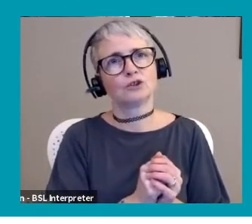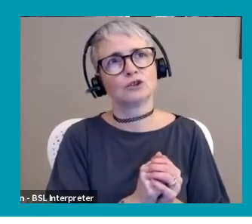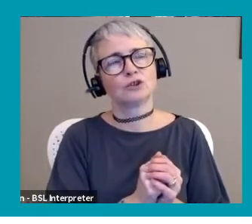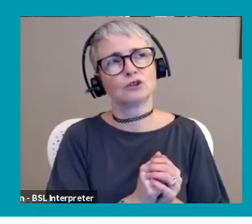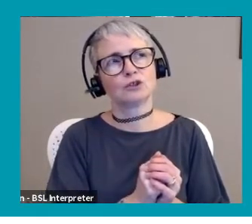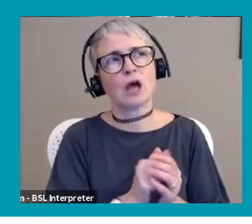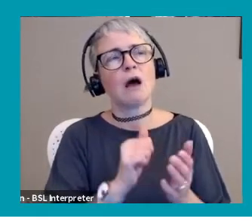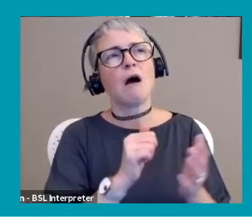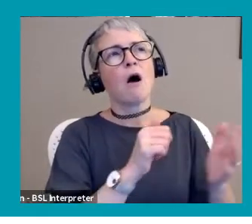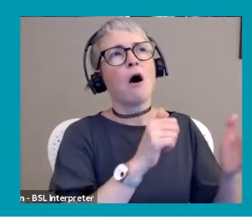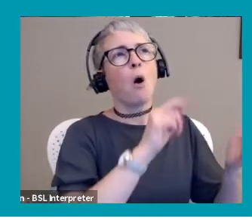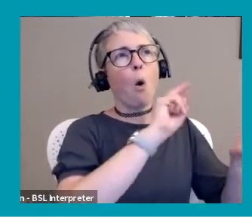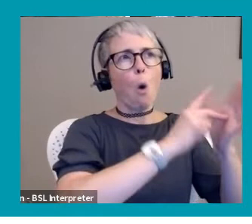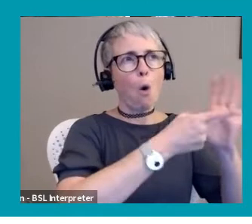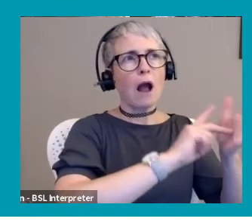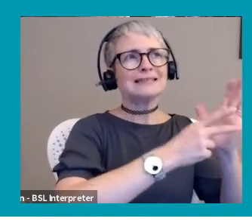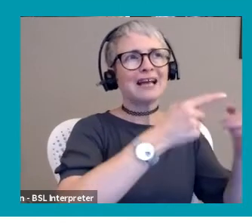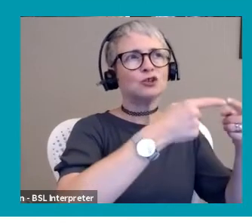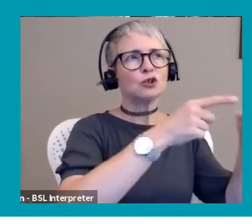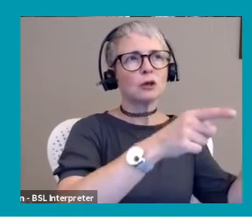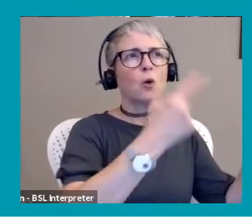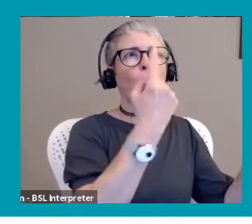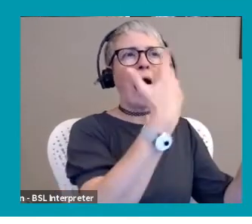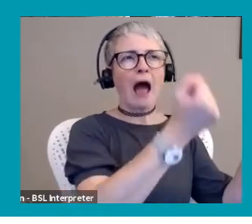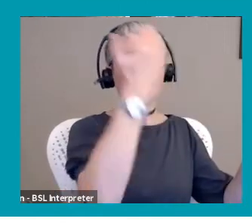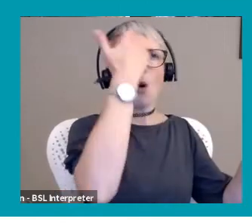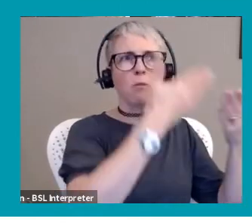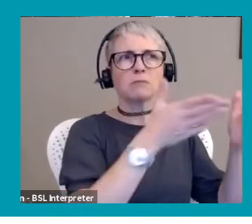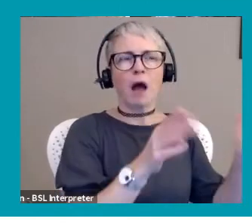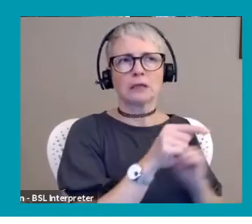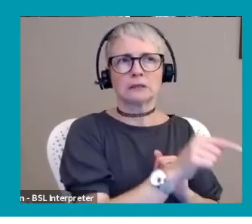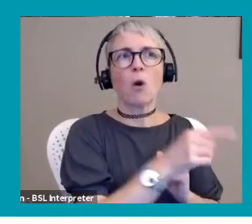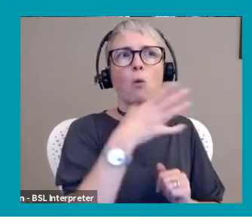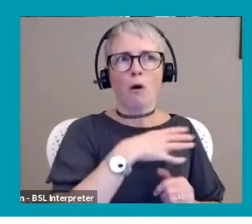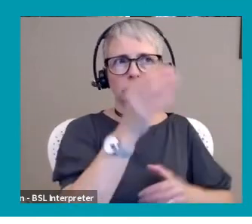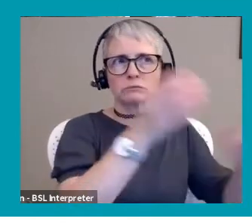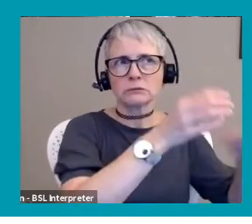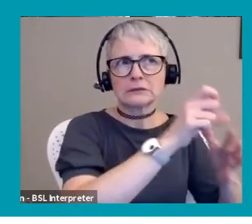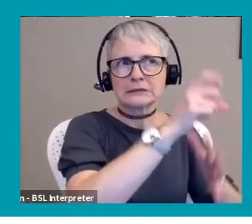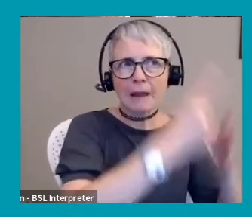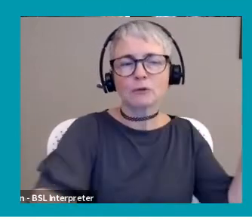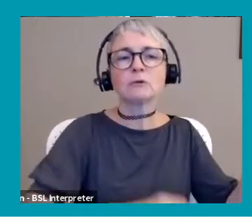organisations who are minded about disability and want to recruit disabled people. I don't know any more than that.